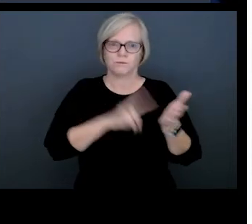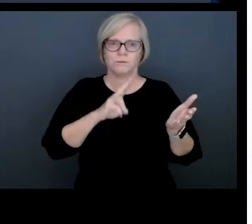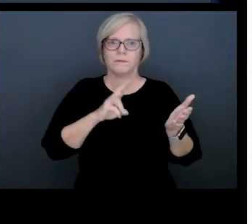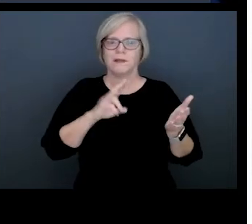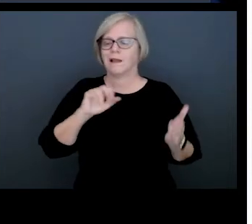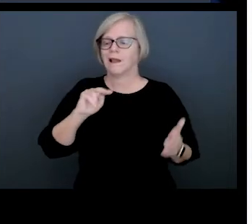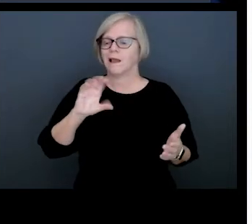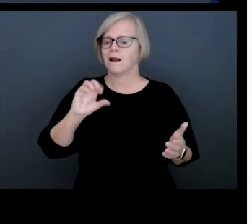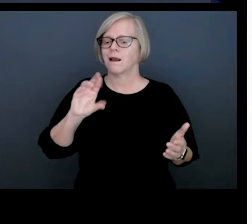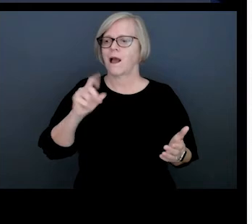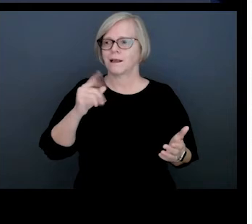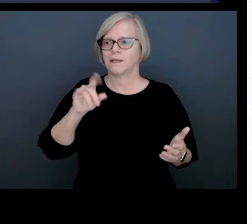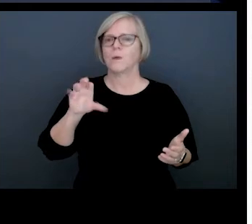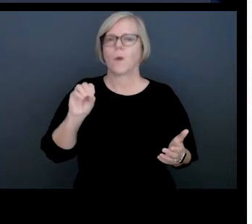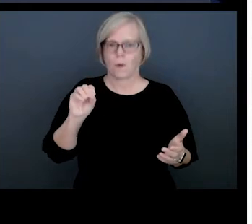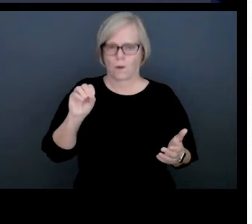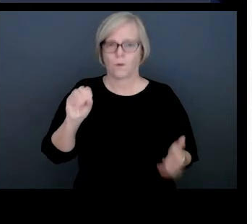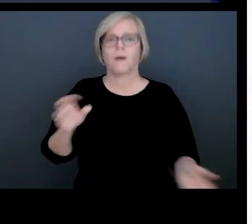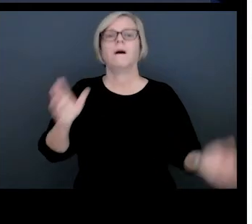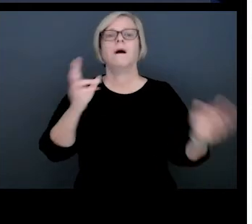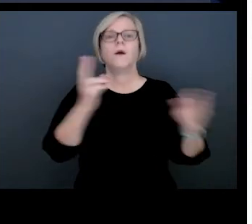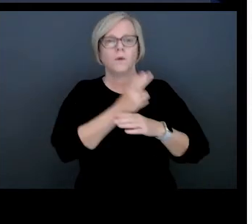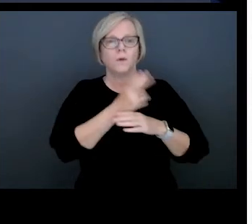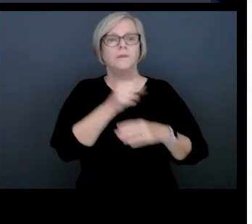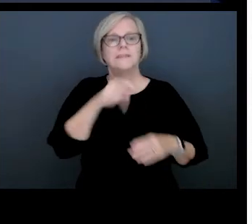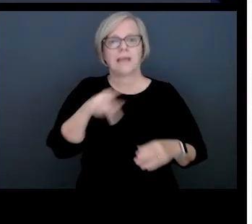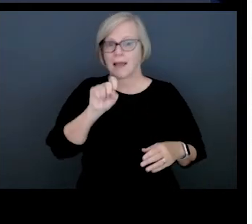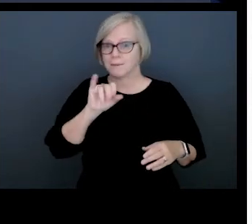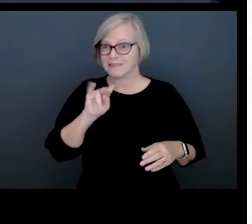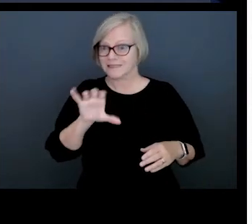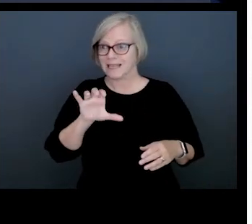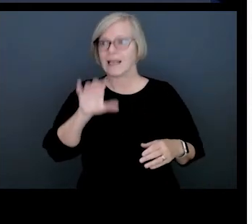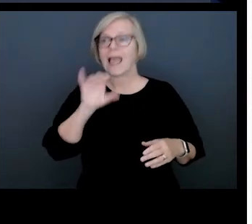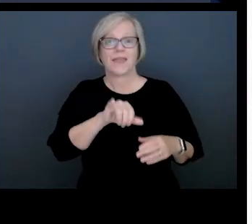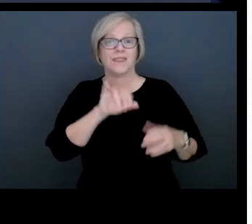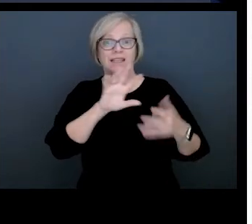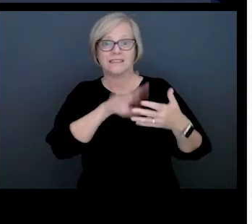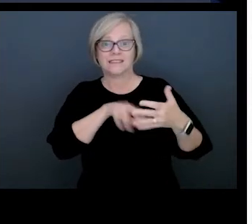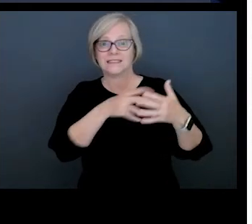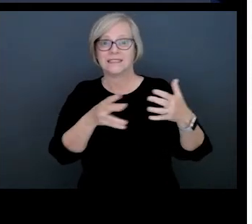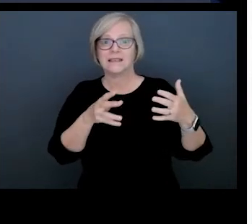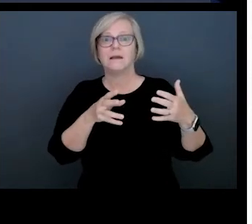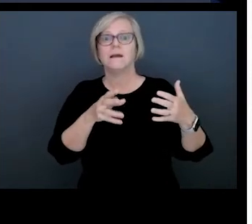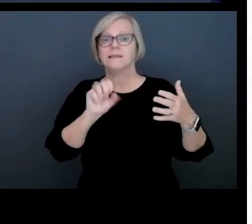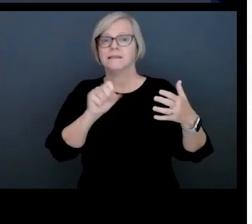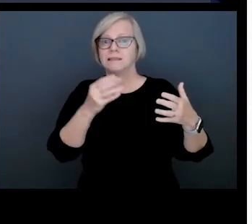and then through the use of AppSync and this schema that we created, we have an order and a product table.